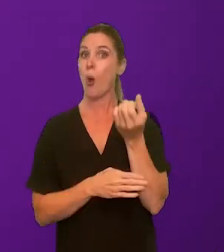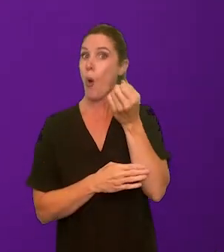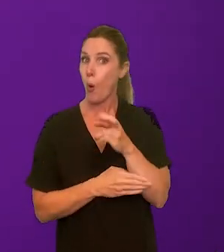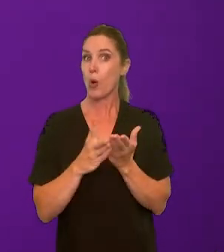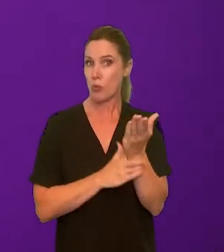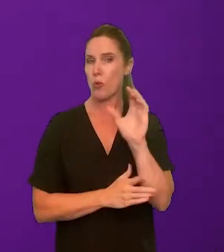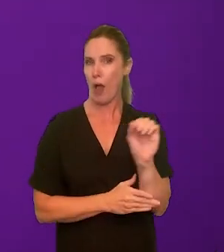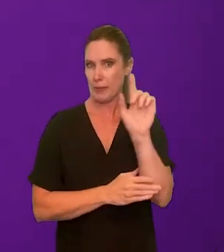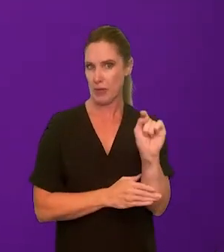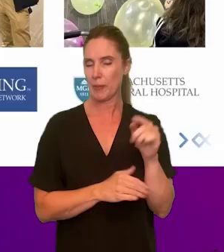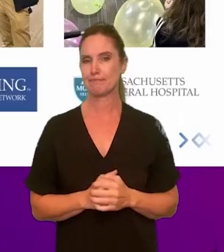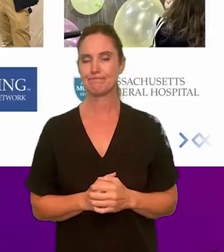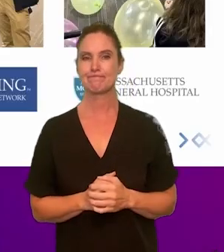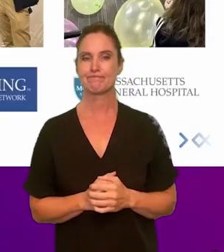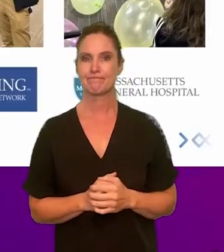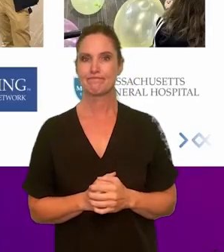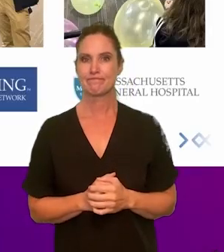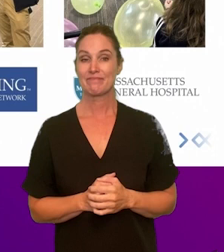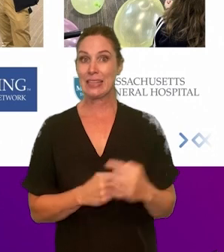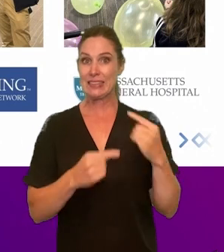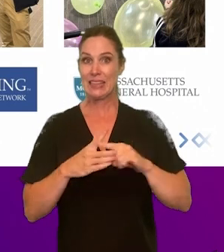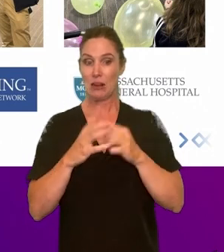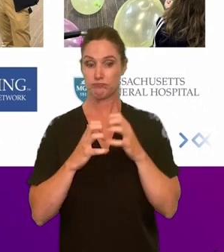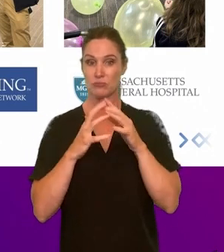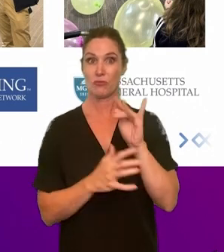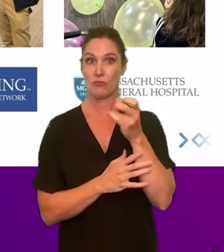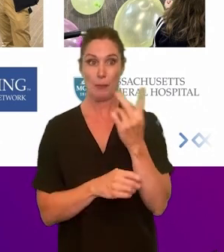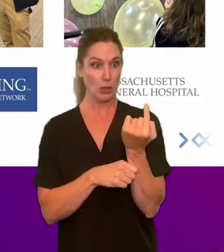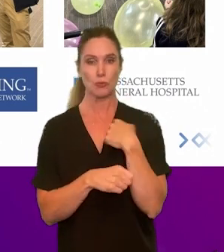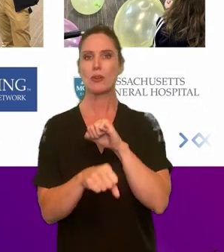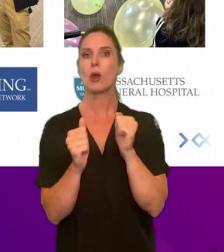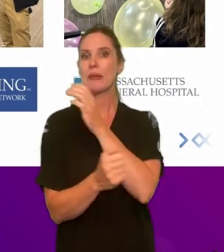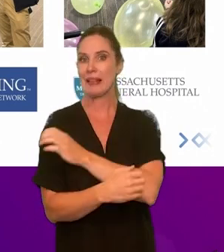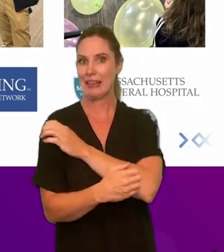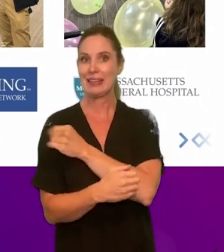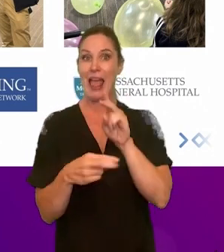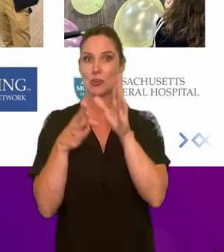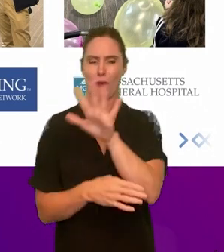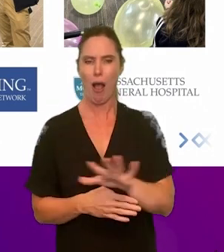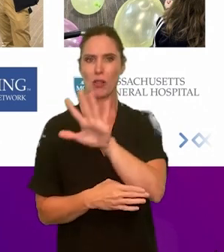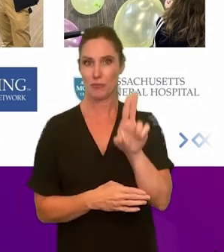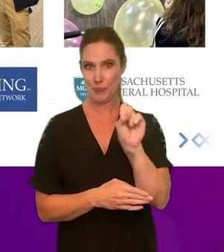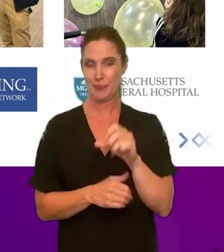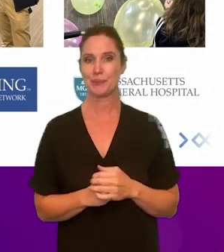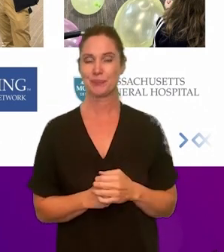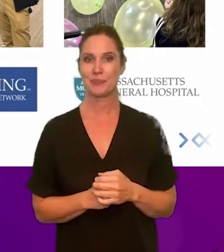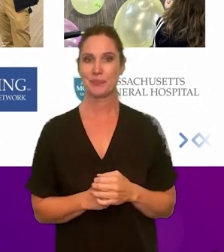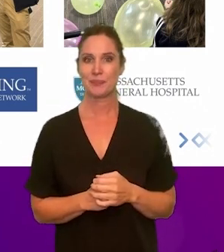Since launching Fiber last year, we've worked with clinicians and users all across the United States. Once someone wears Fiber, they understand.